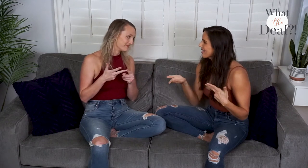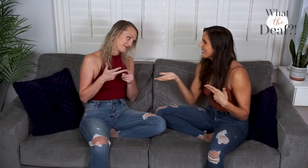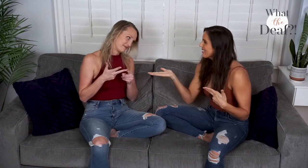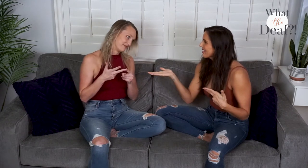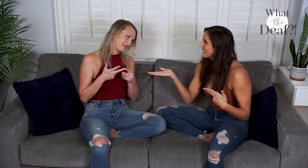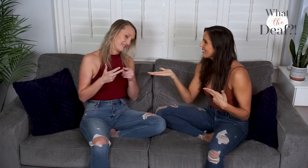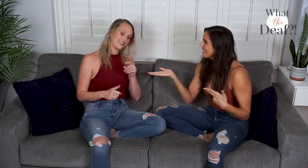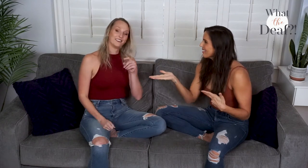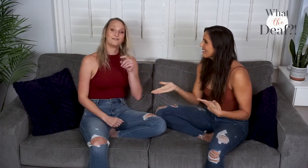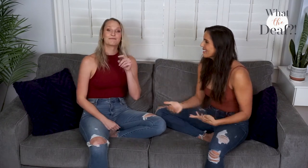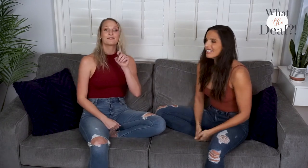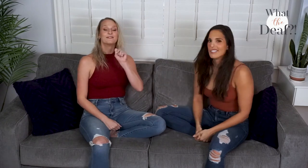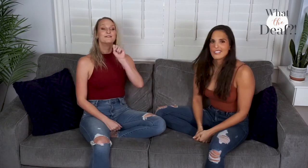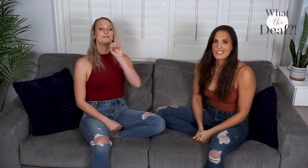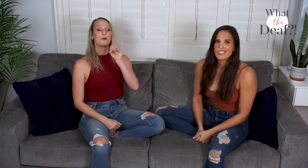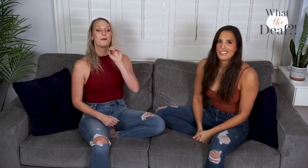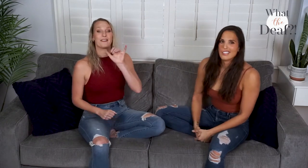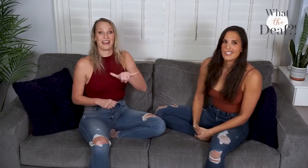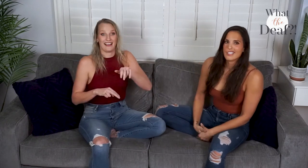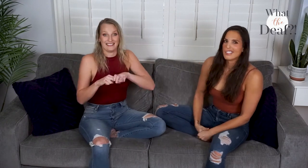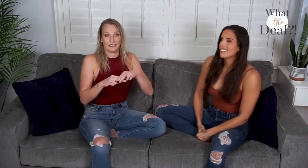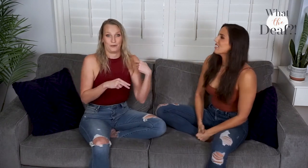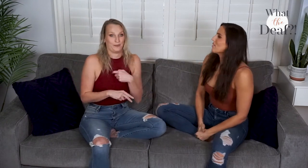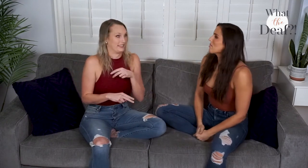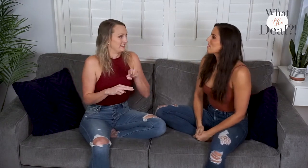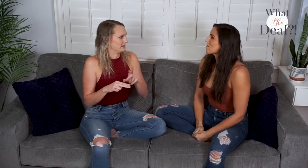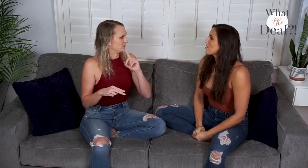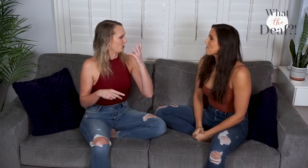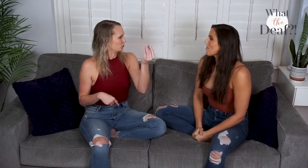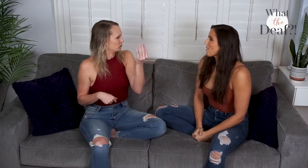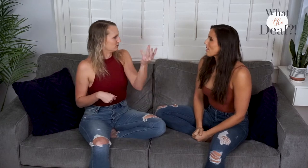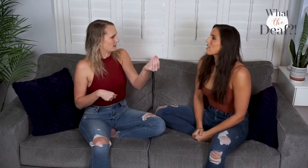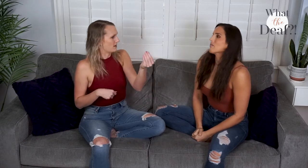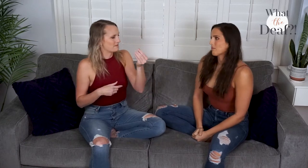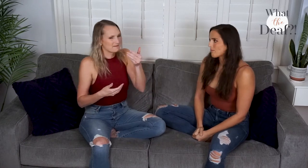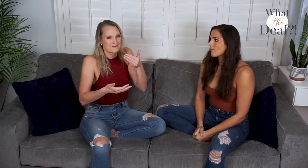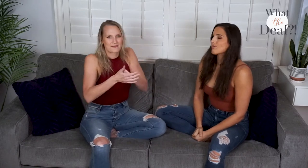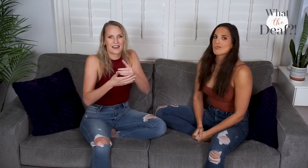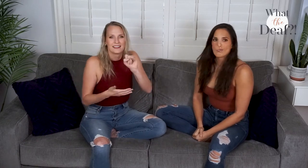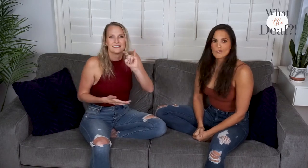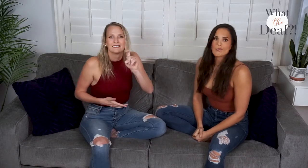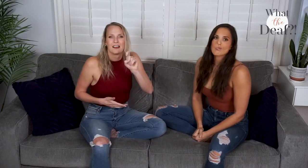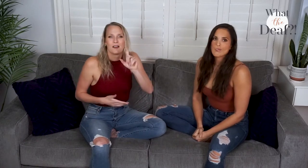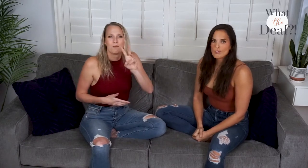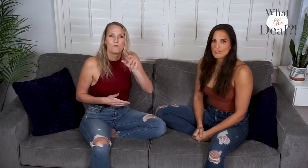Go ahead, Carly. So where we were seated, we were outside by the sidewalk